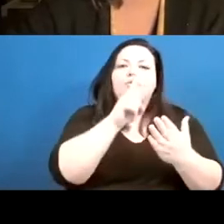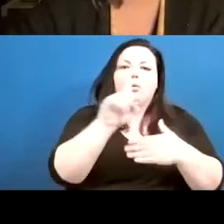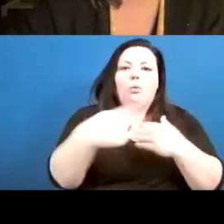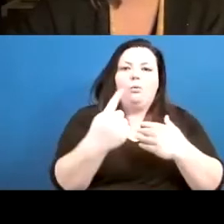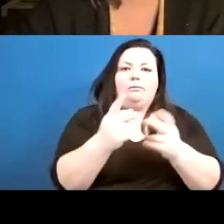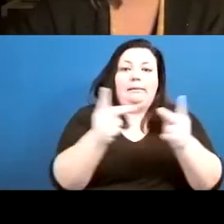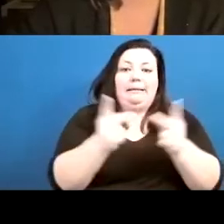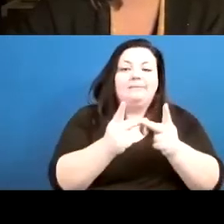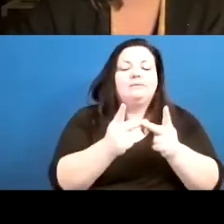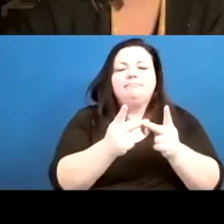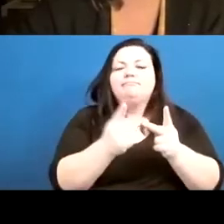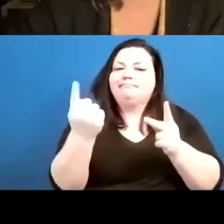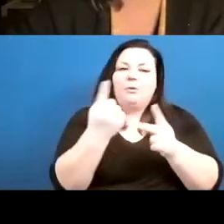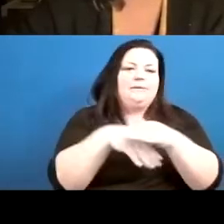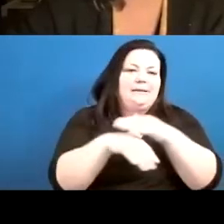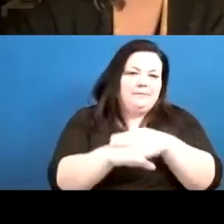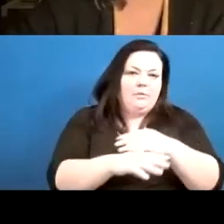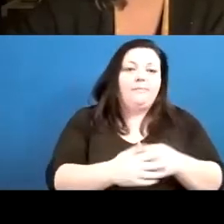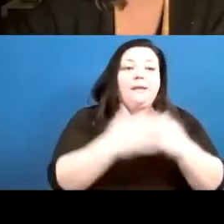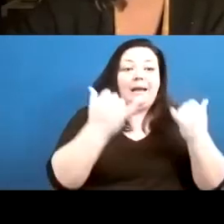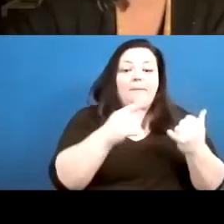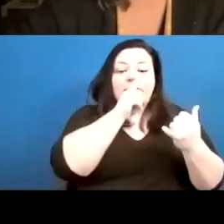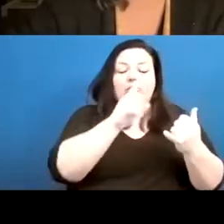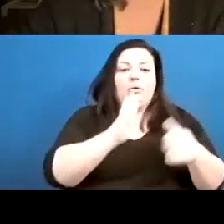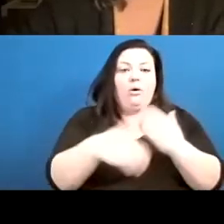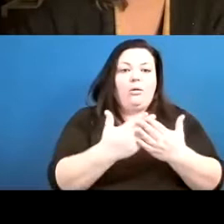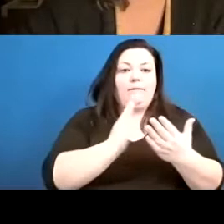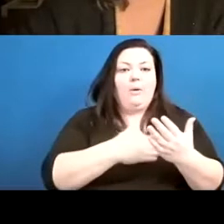and we now plan to make sure all of our future in-person readings and workshops